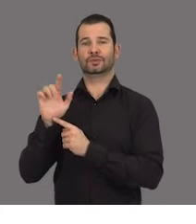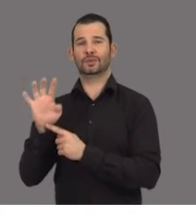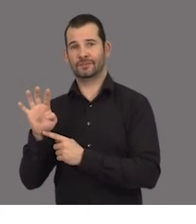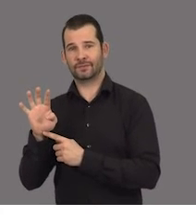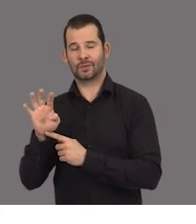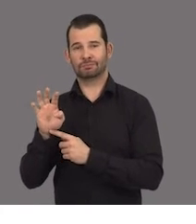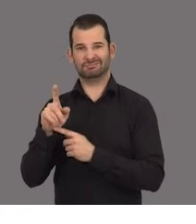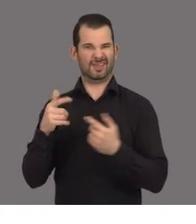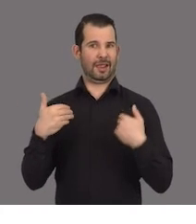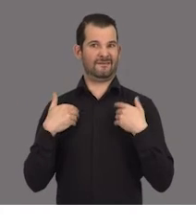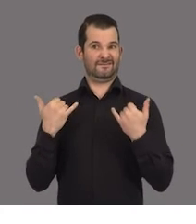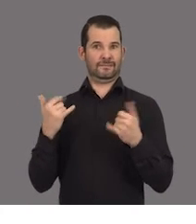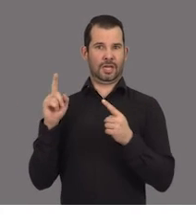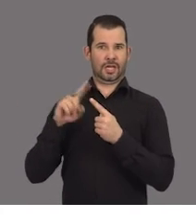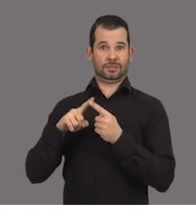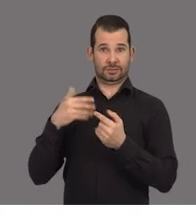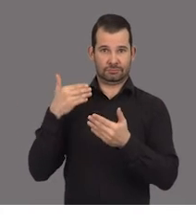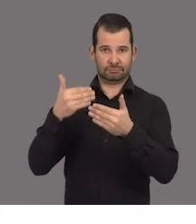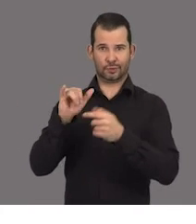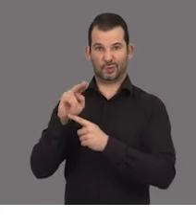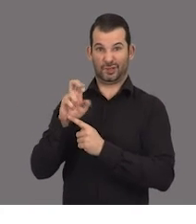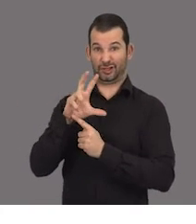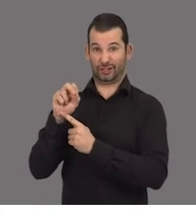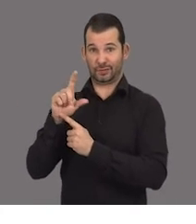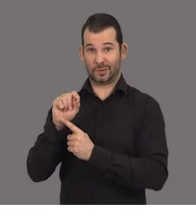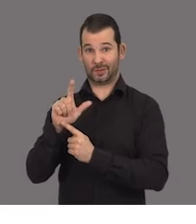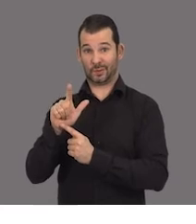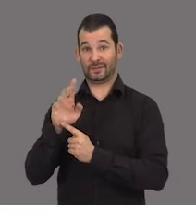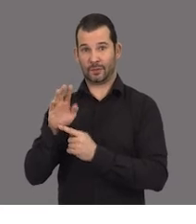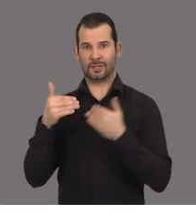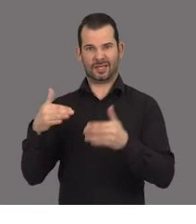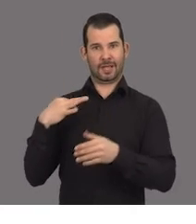You have until June 30, 2024 to apply for this period.